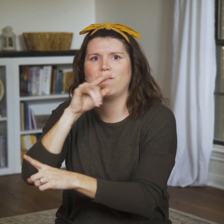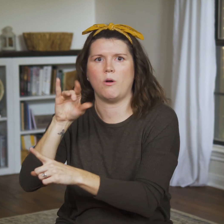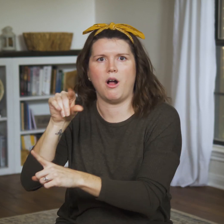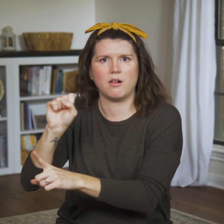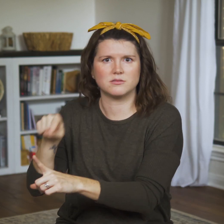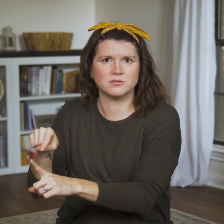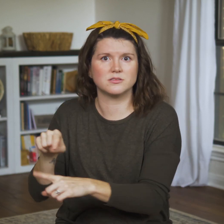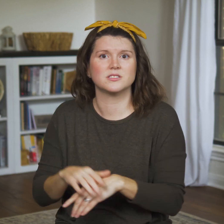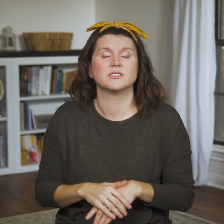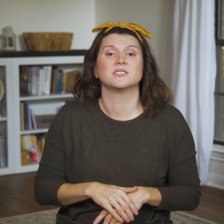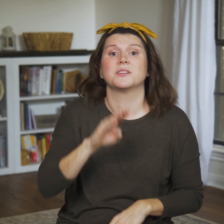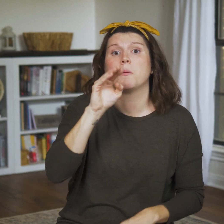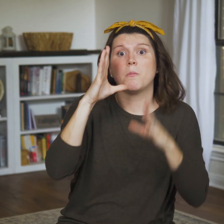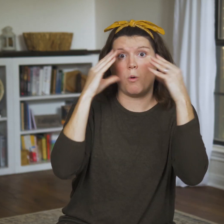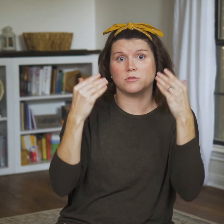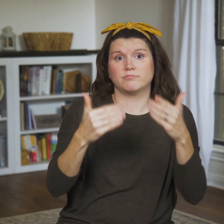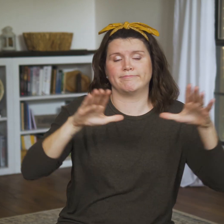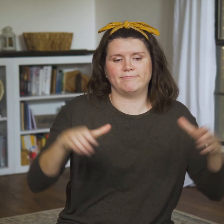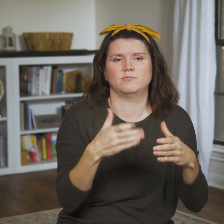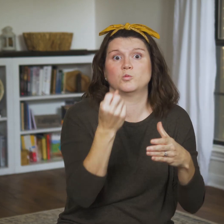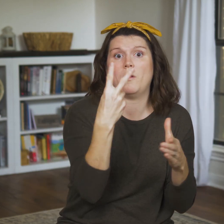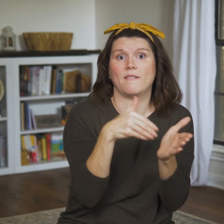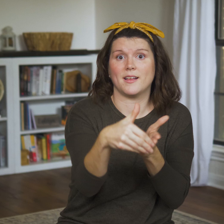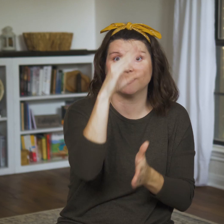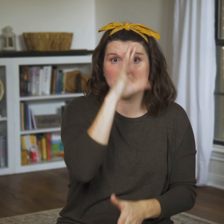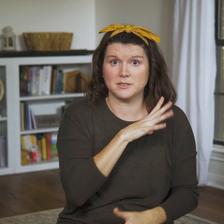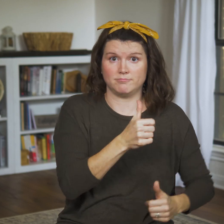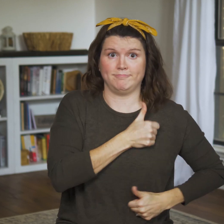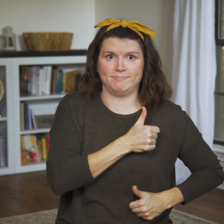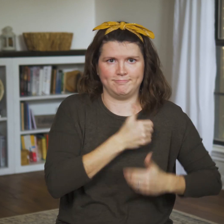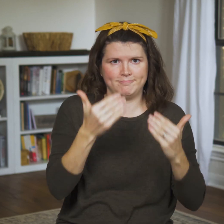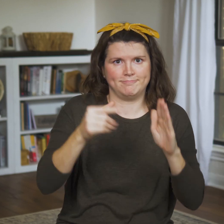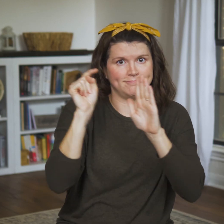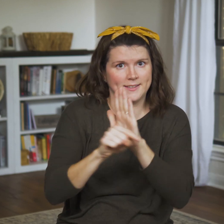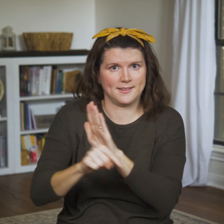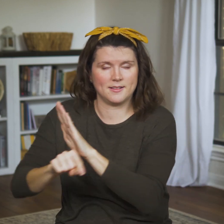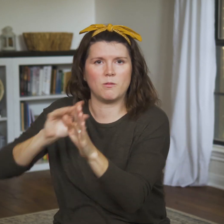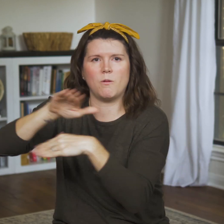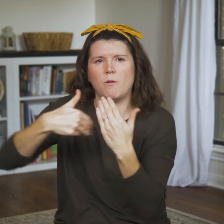and they kill all the Midianite men, including Balaam,